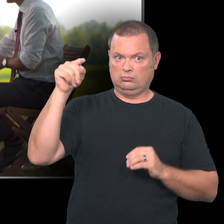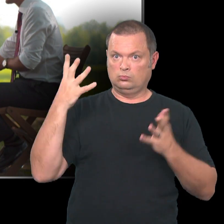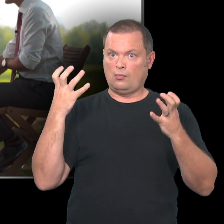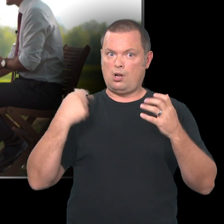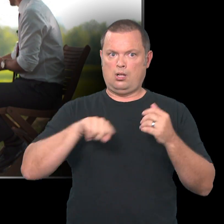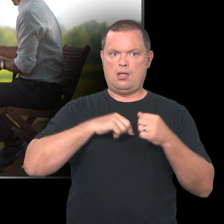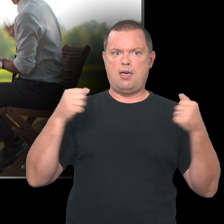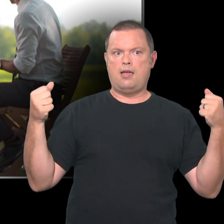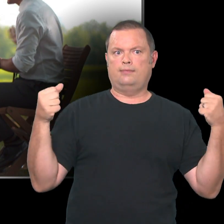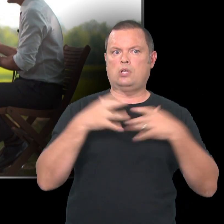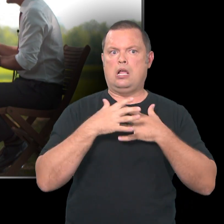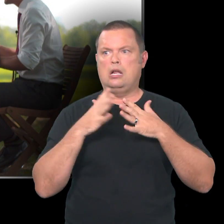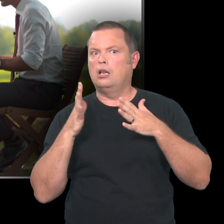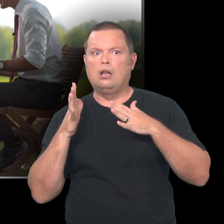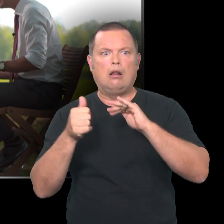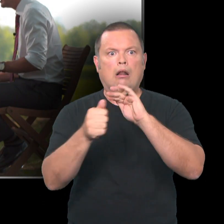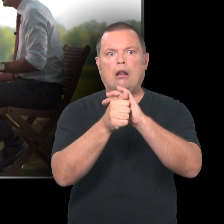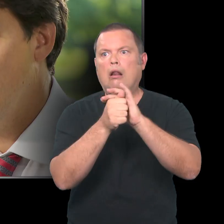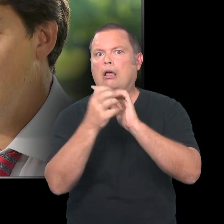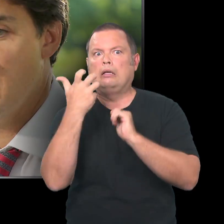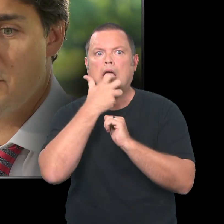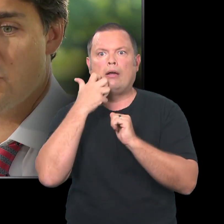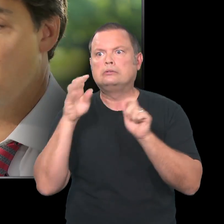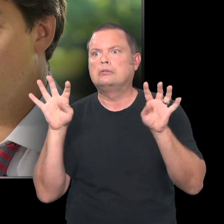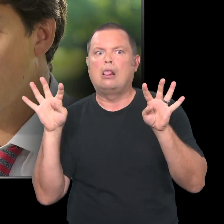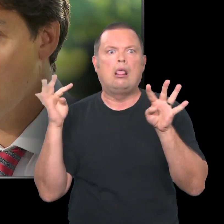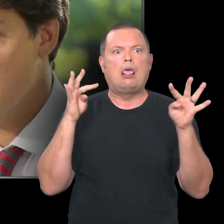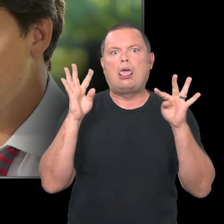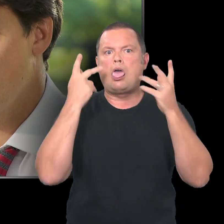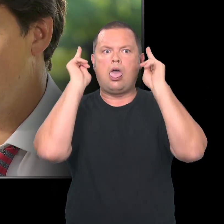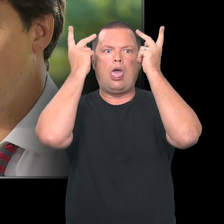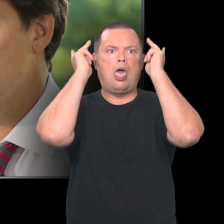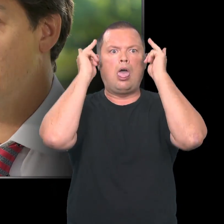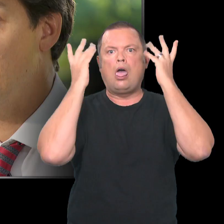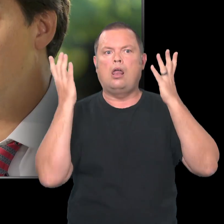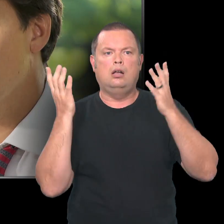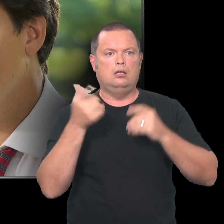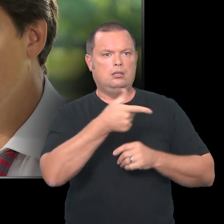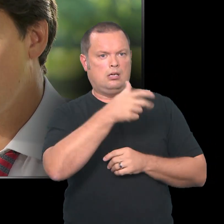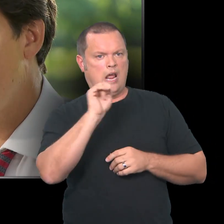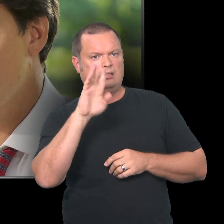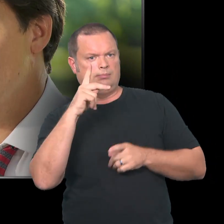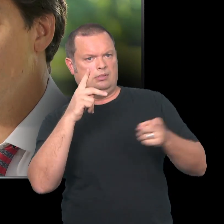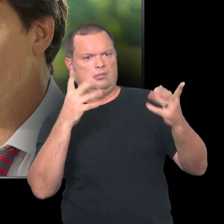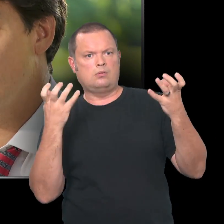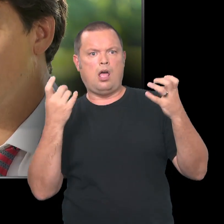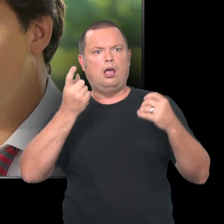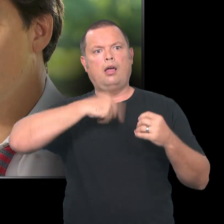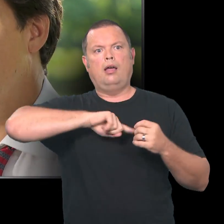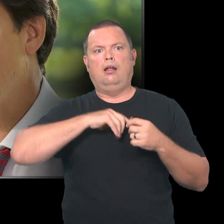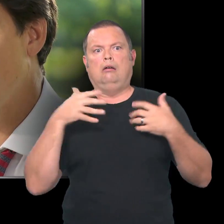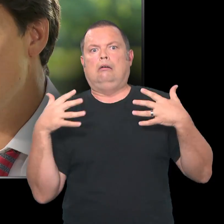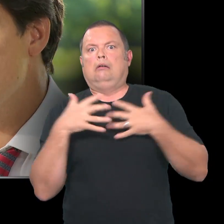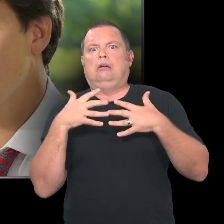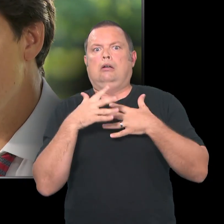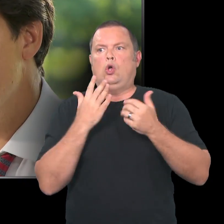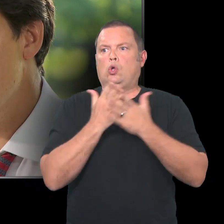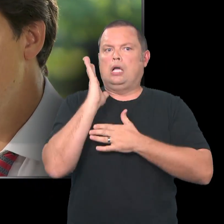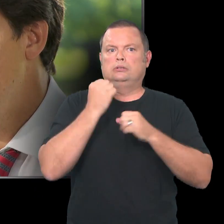Mr. Harper wants us to be fearful that there might be a terrorist hiding behind any given tree. Mr. Mulcair wants for us to be fearful